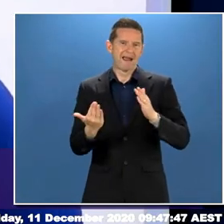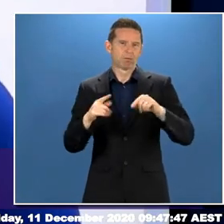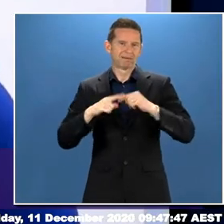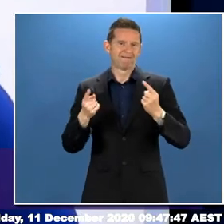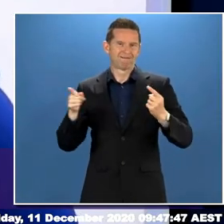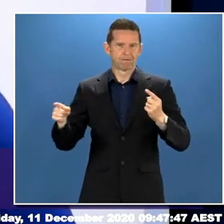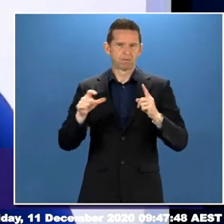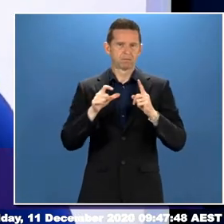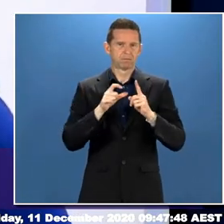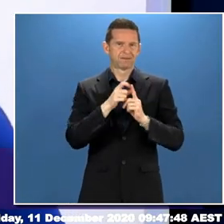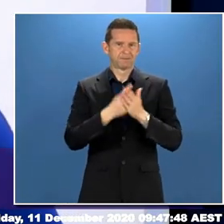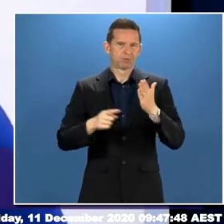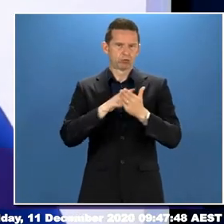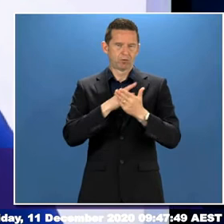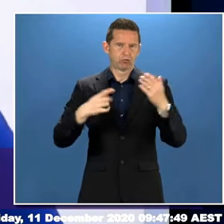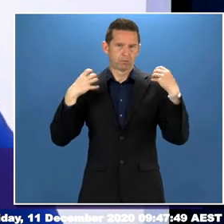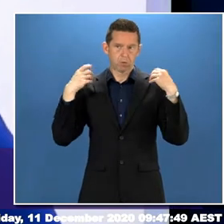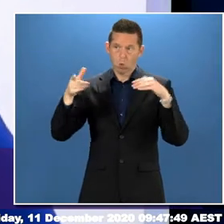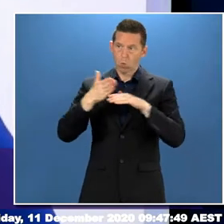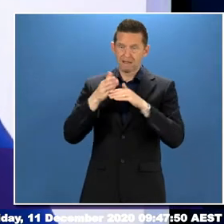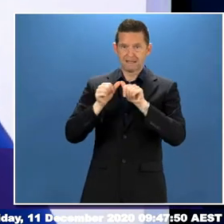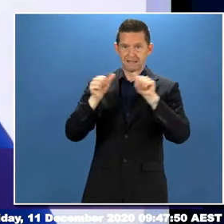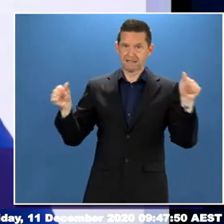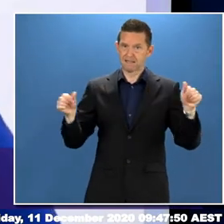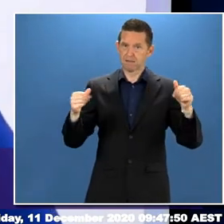So you've worked in a large commercial law firm in Perth.